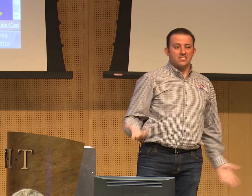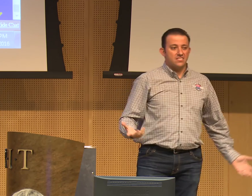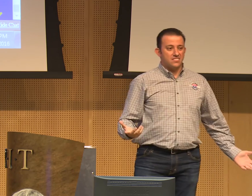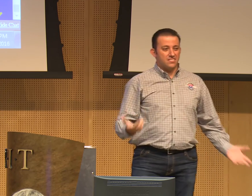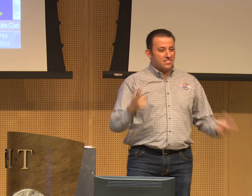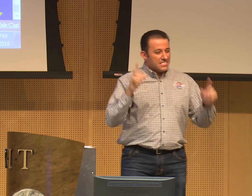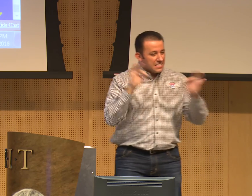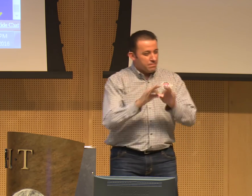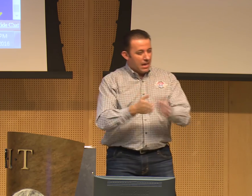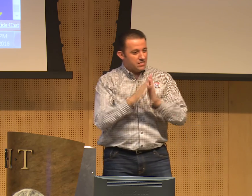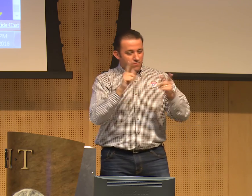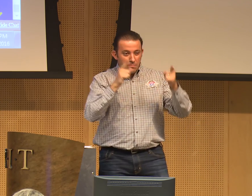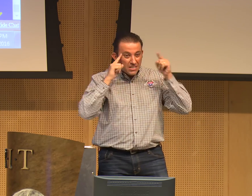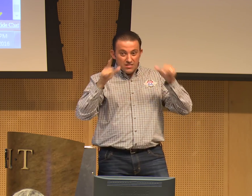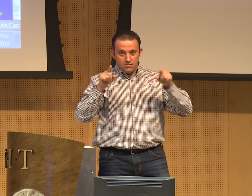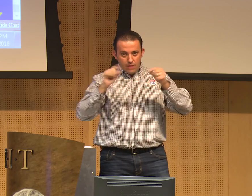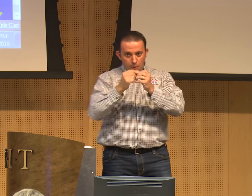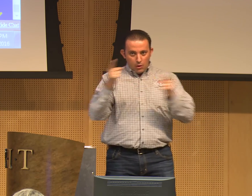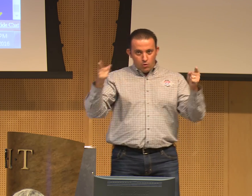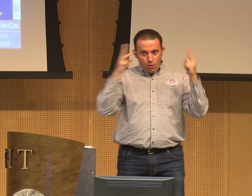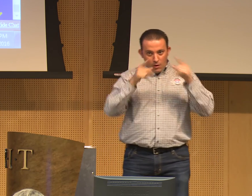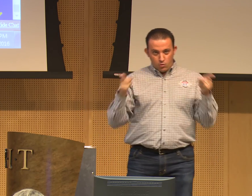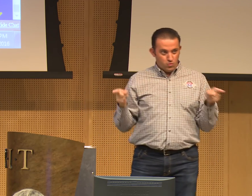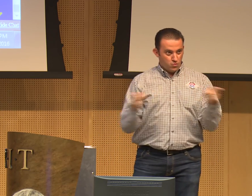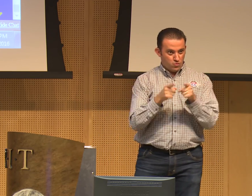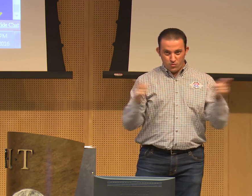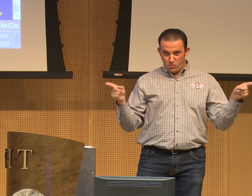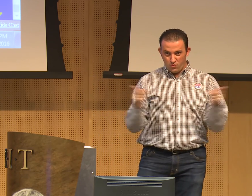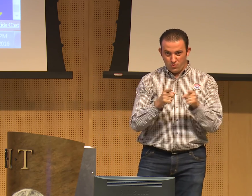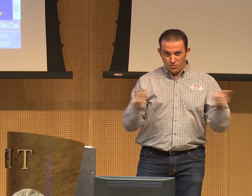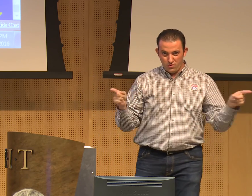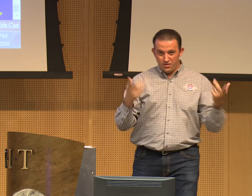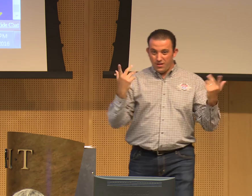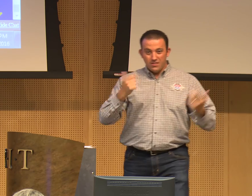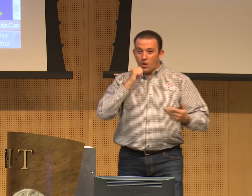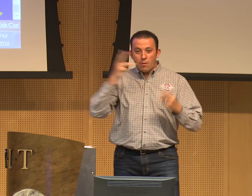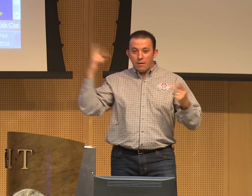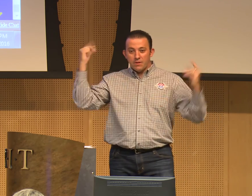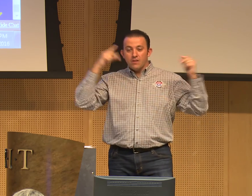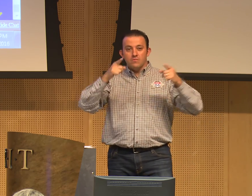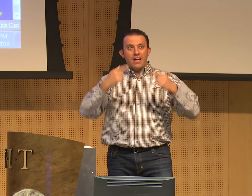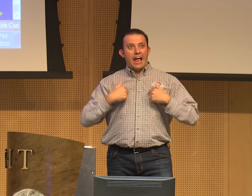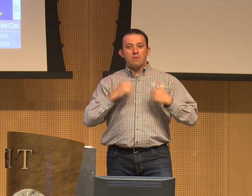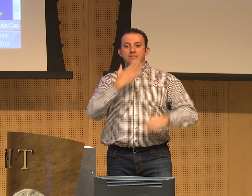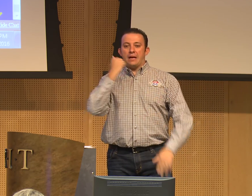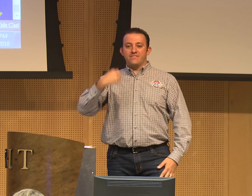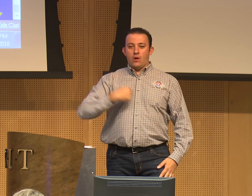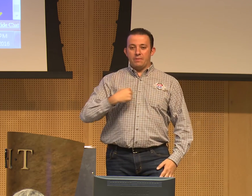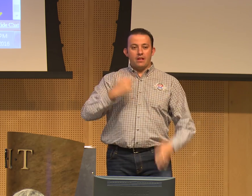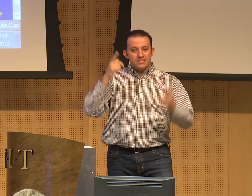But the ultimate is don't wait for a "no." Continue to push and prod until you get that "yes." You're gonna see lots of "nos," right?